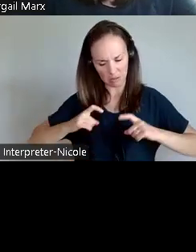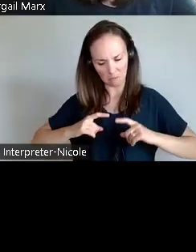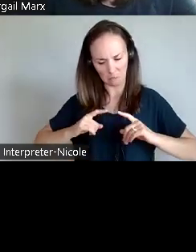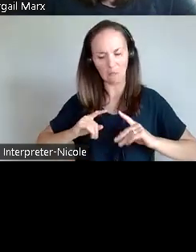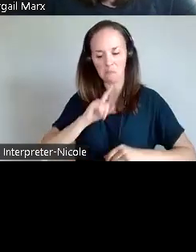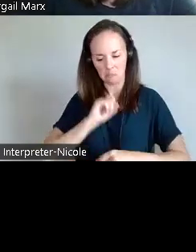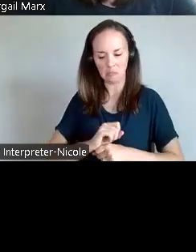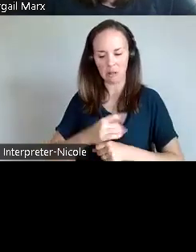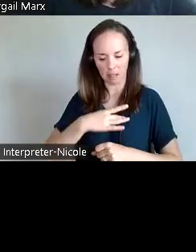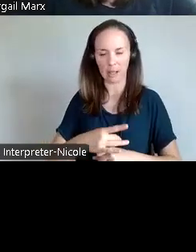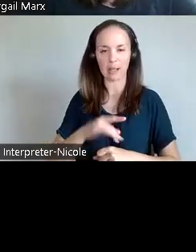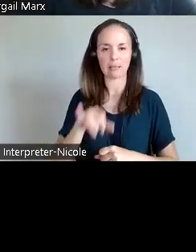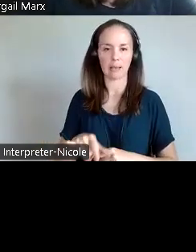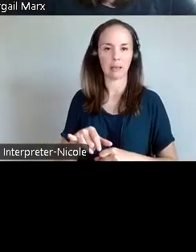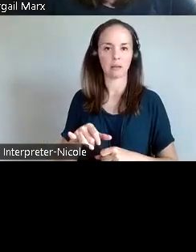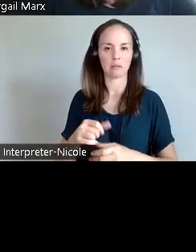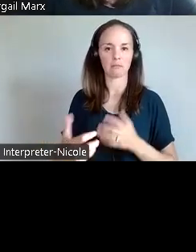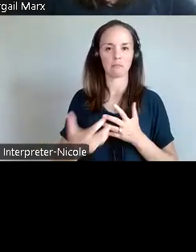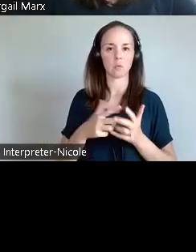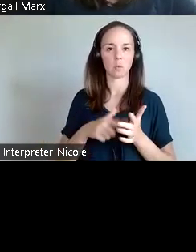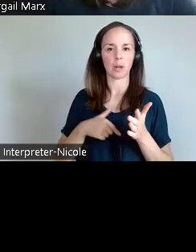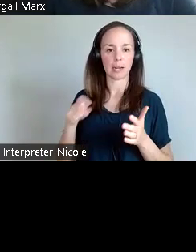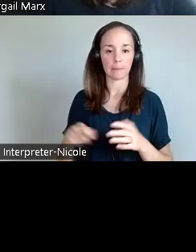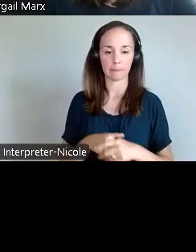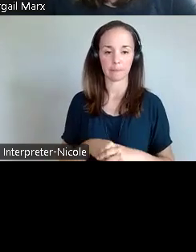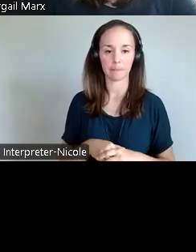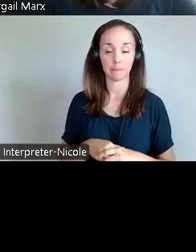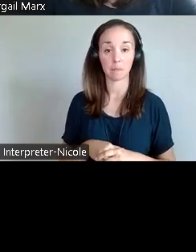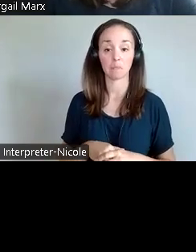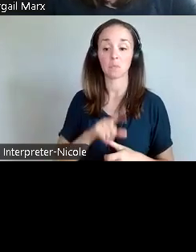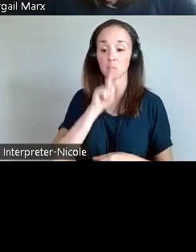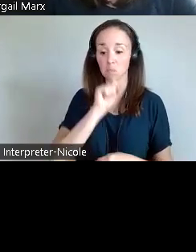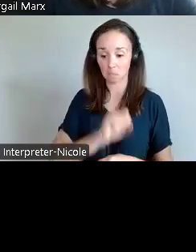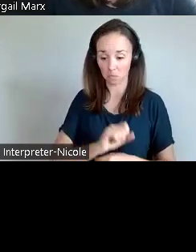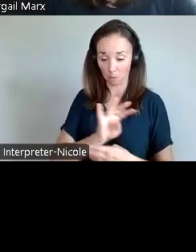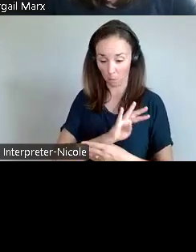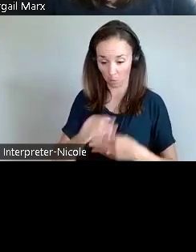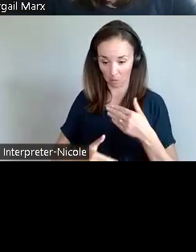useful fit for their functional communication. If that is confirmed, then you would use